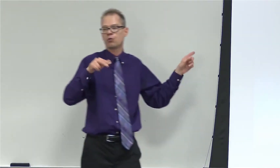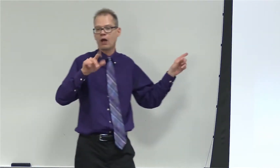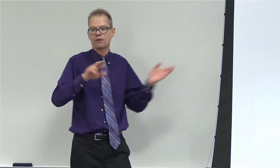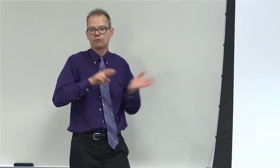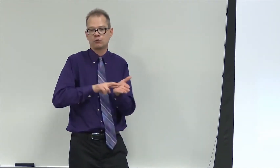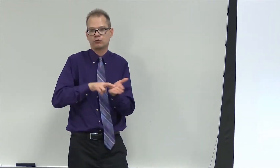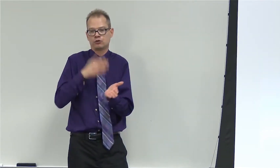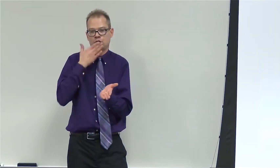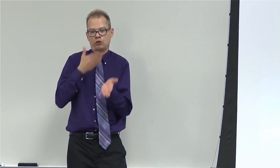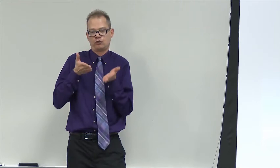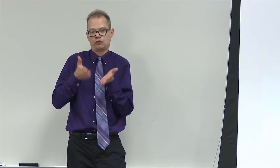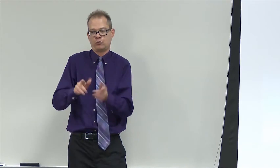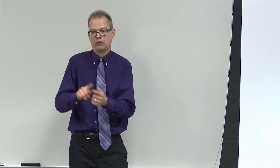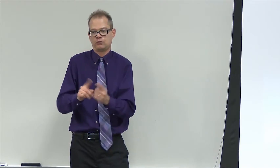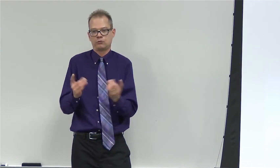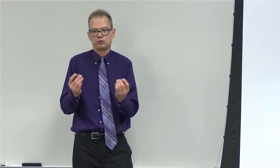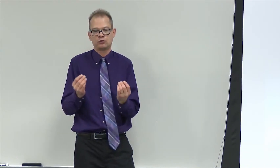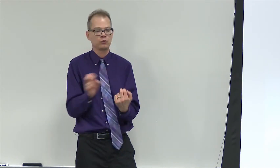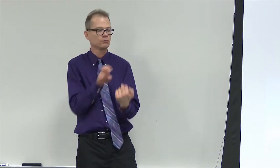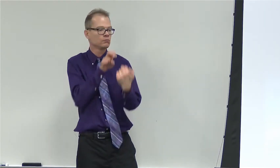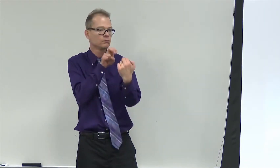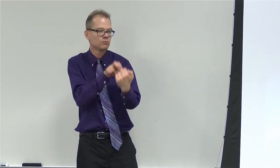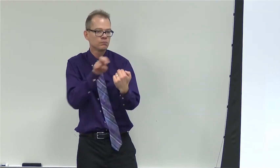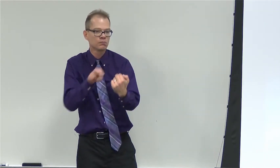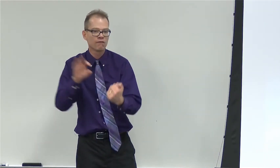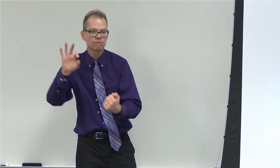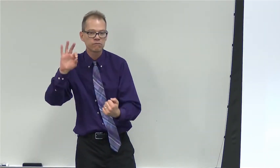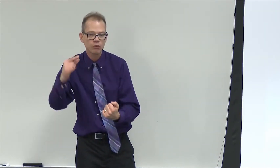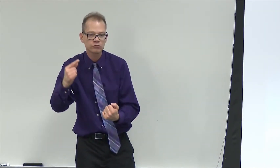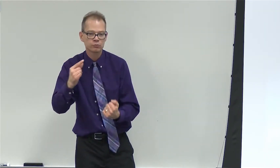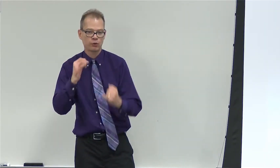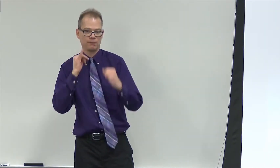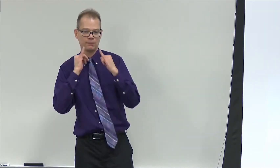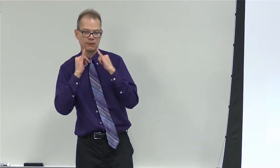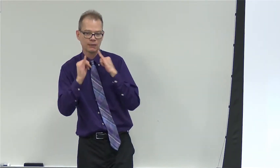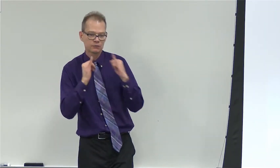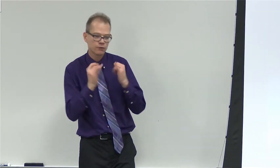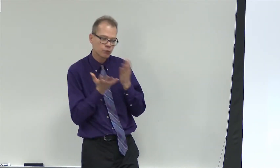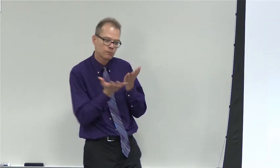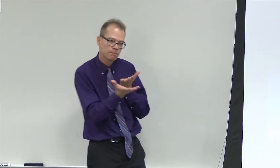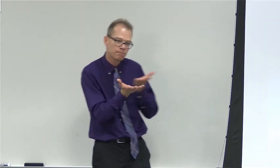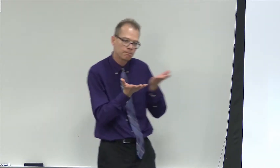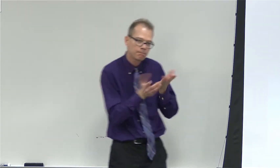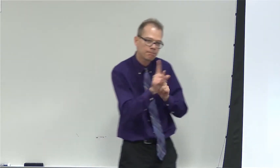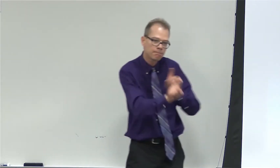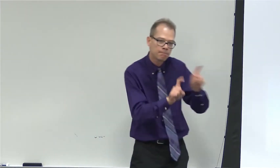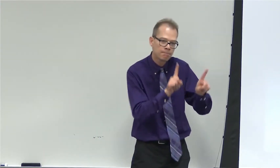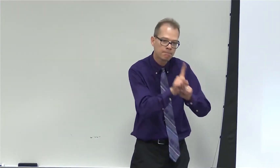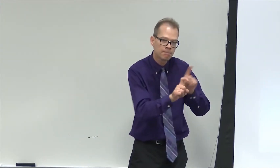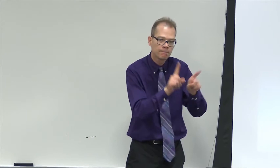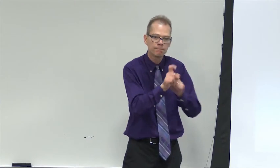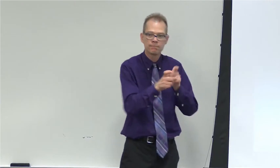So this qualitative research was a good way to sit down with focus groups and interview people